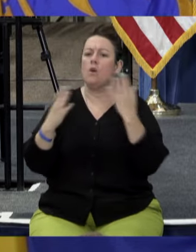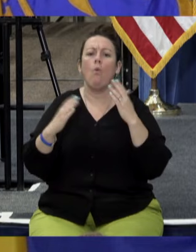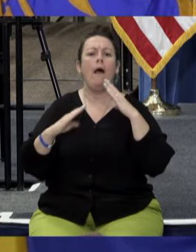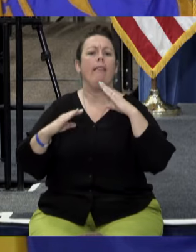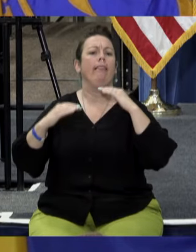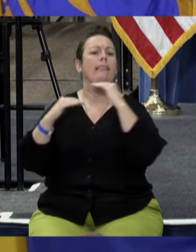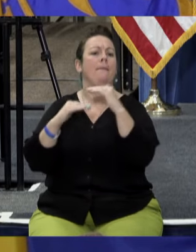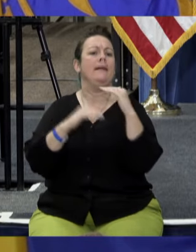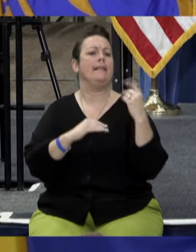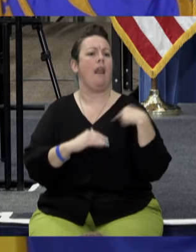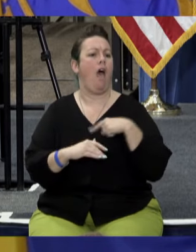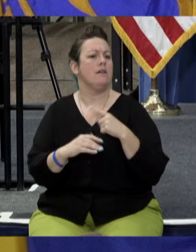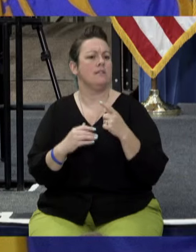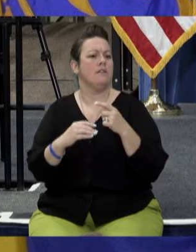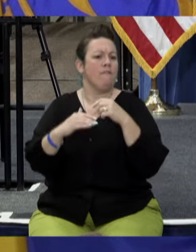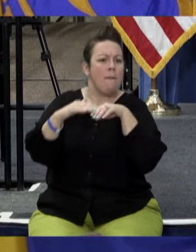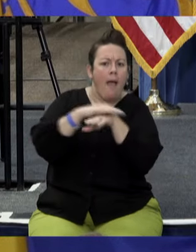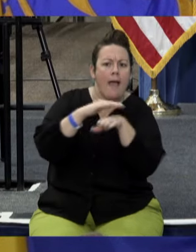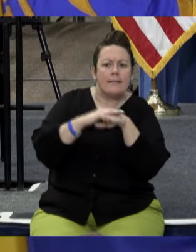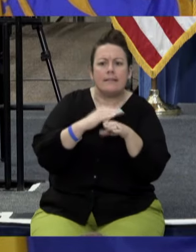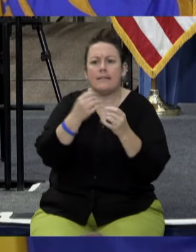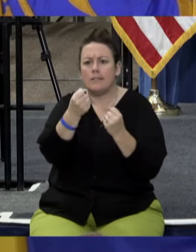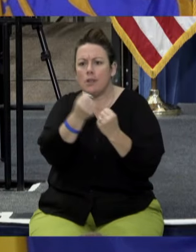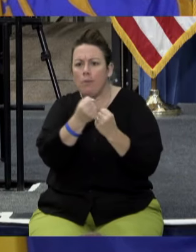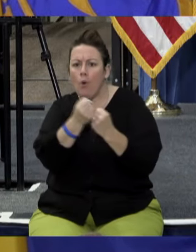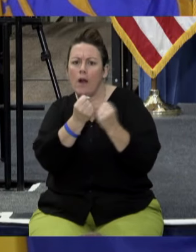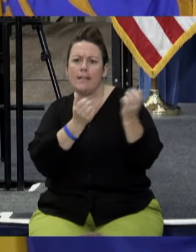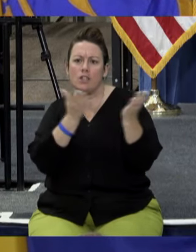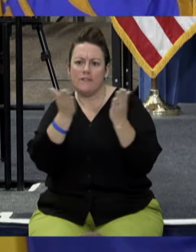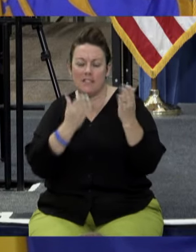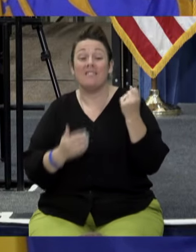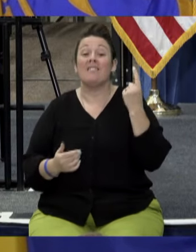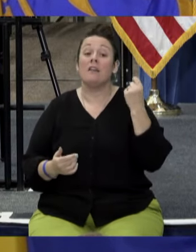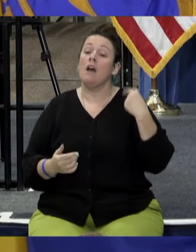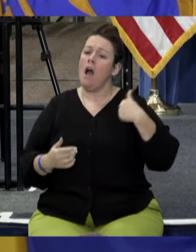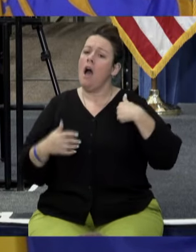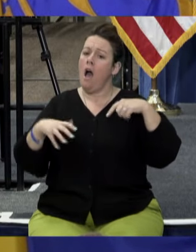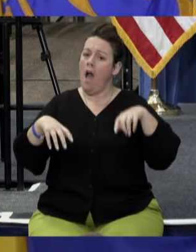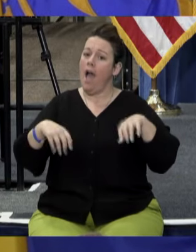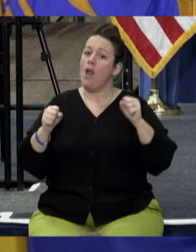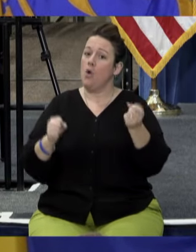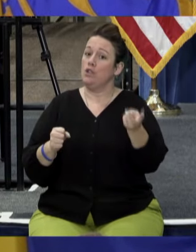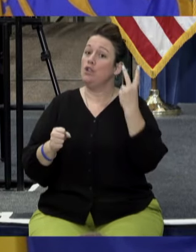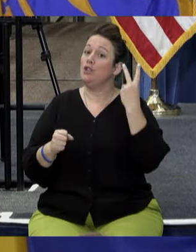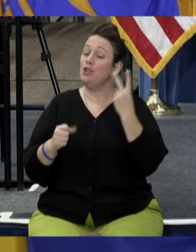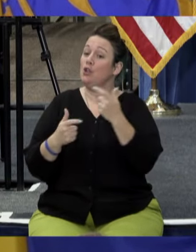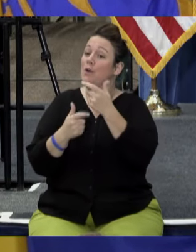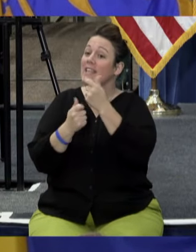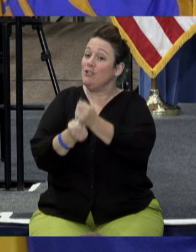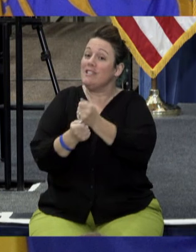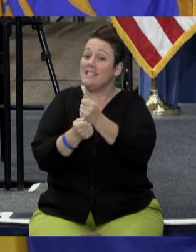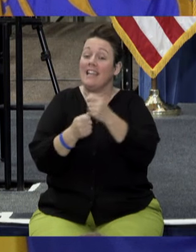the supports and services? Now, I host two very interesting virtual caregiver support groups,